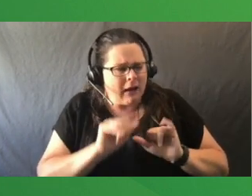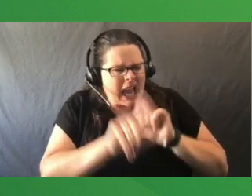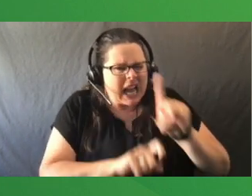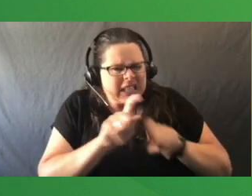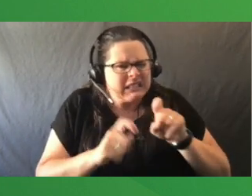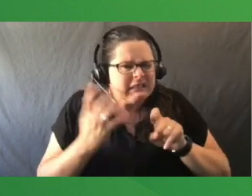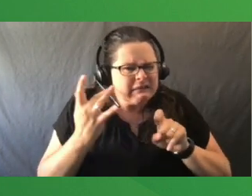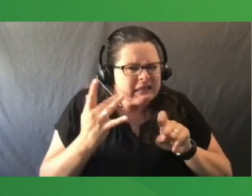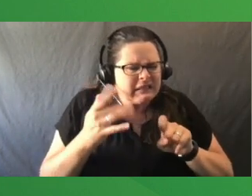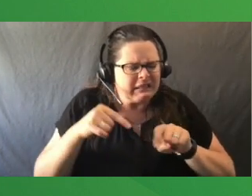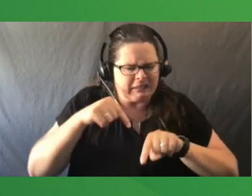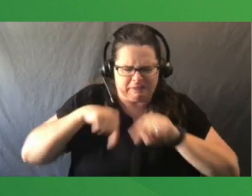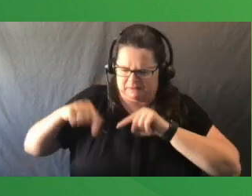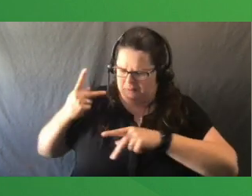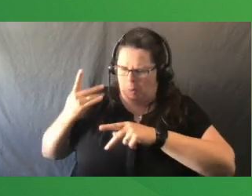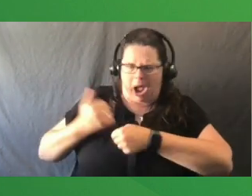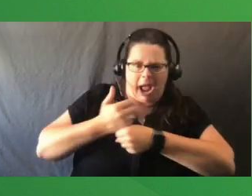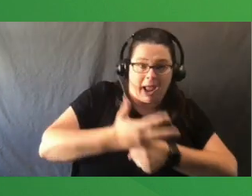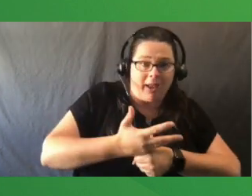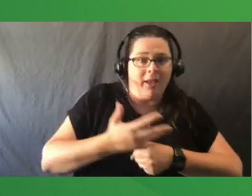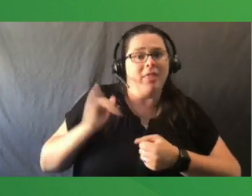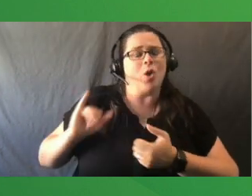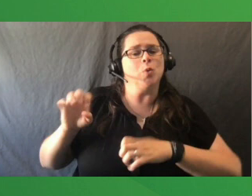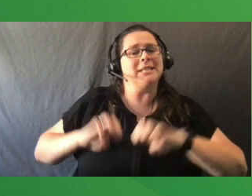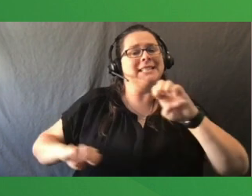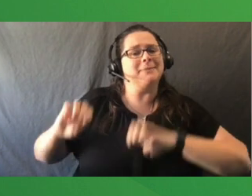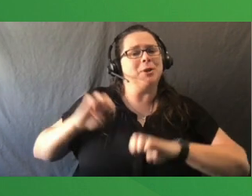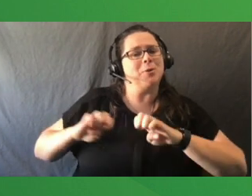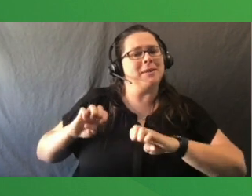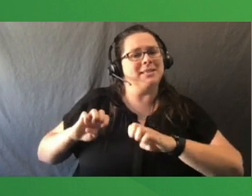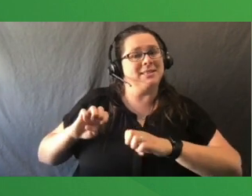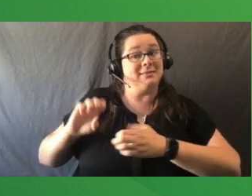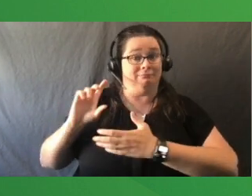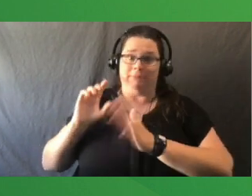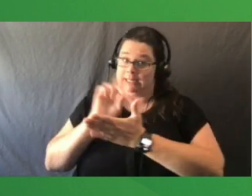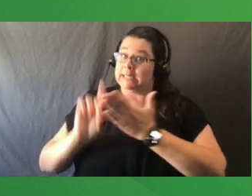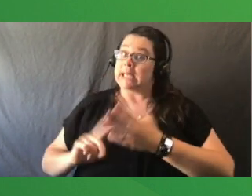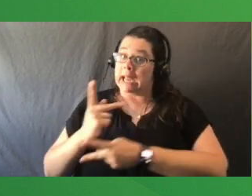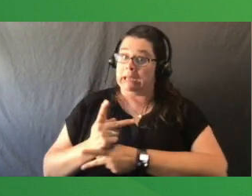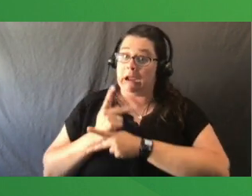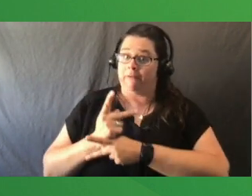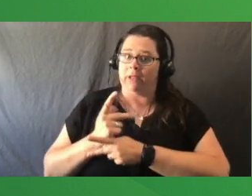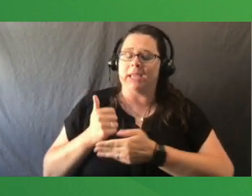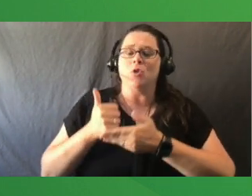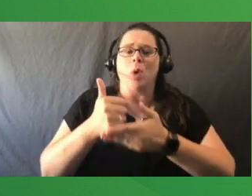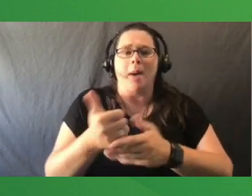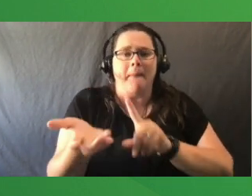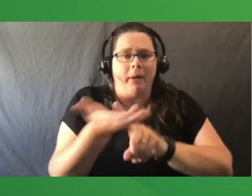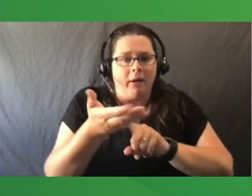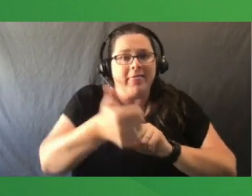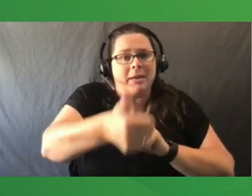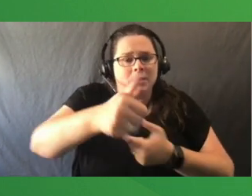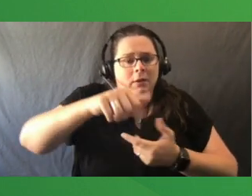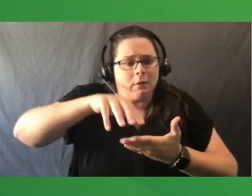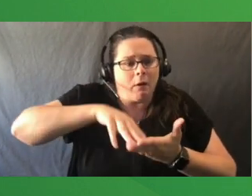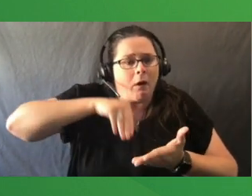that are very carefully designed, to do so, they're figuring out those ideas.